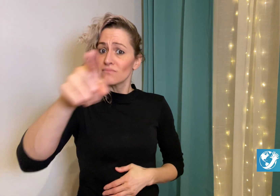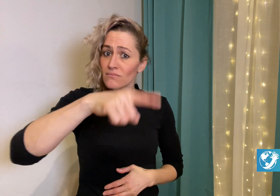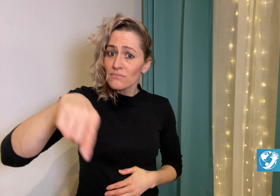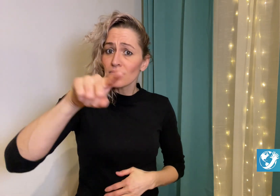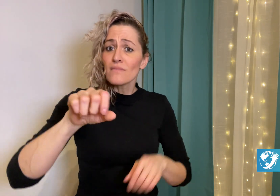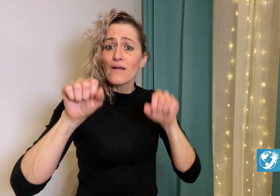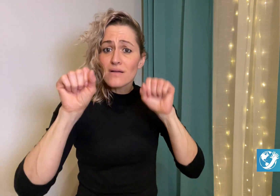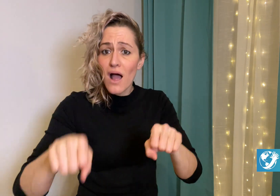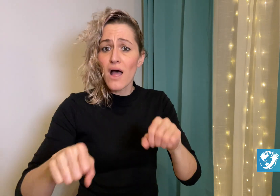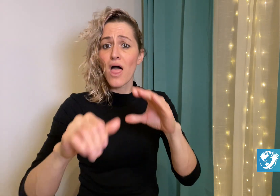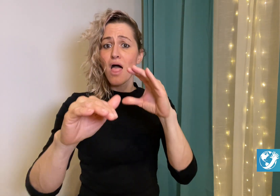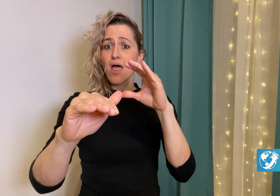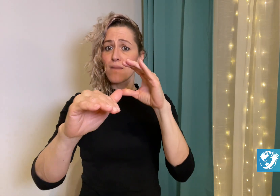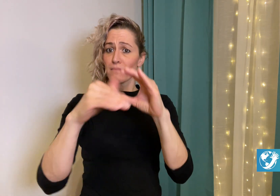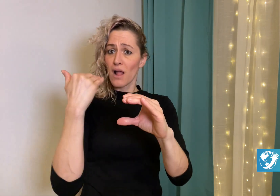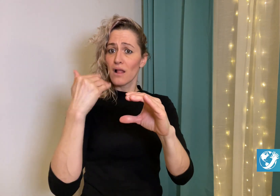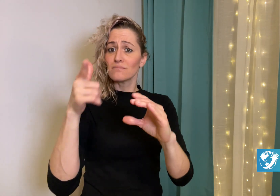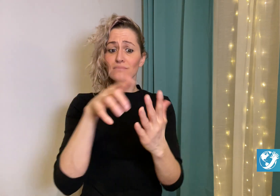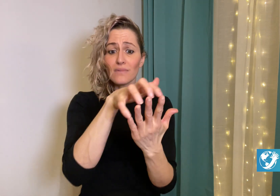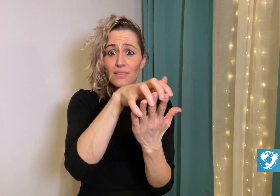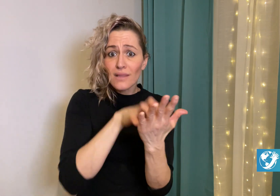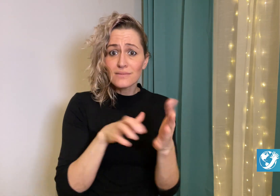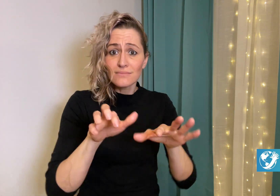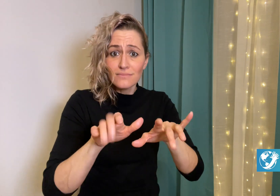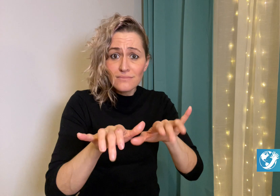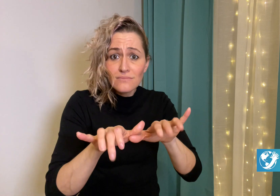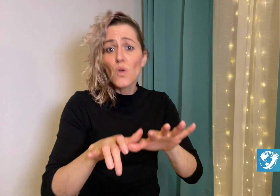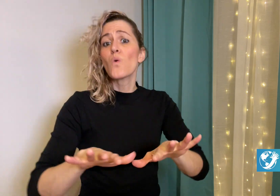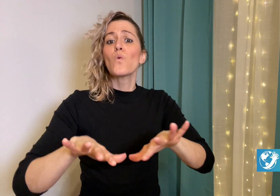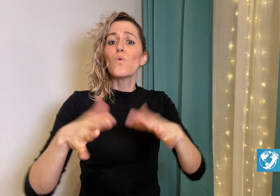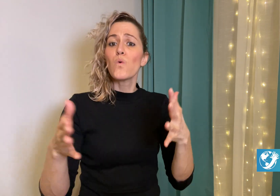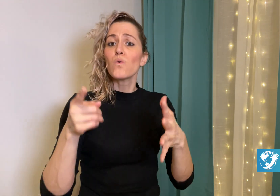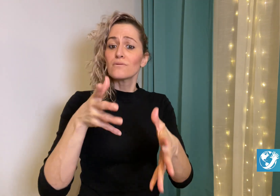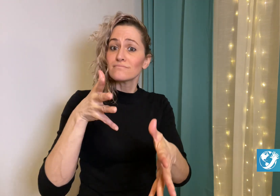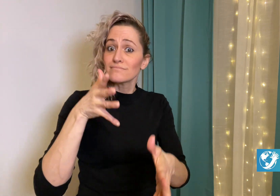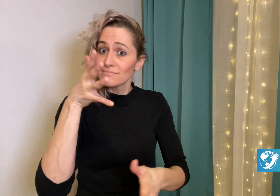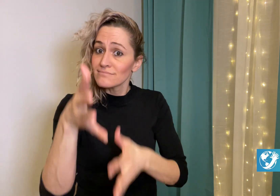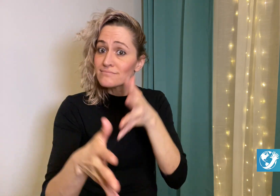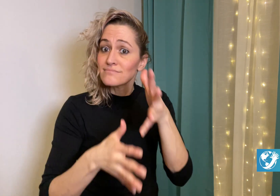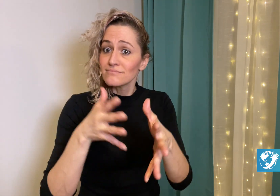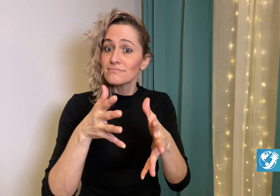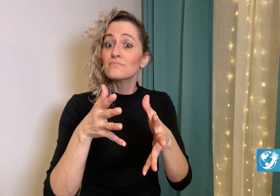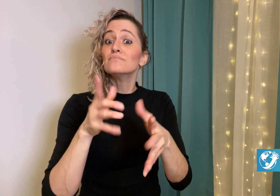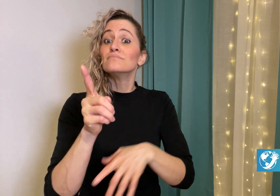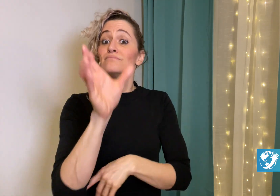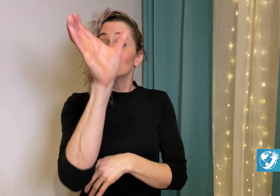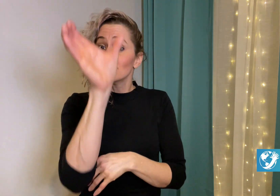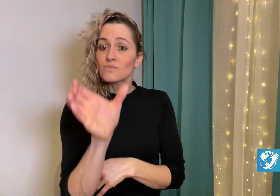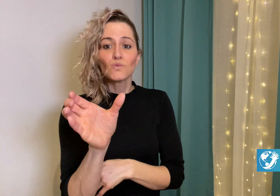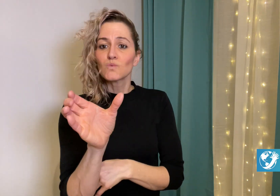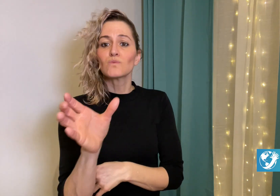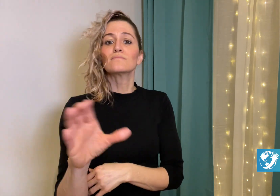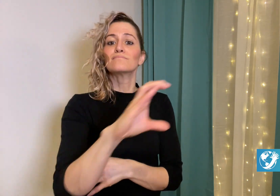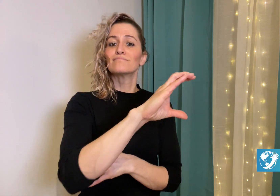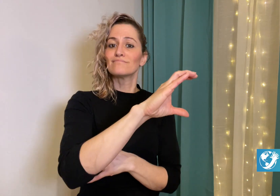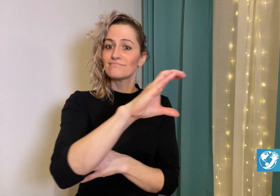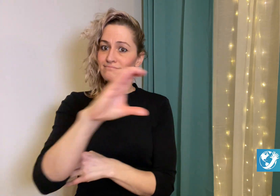You can email your text or video comments